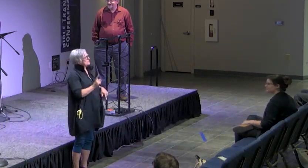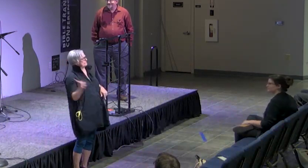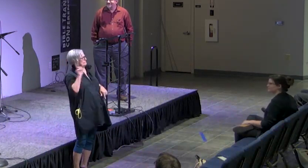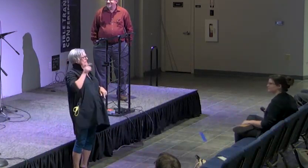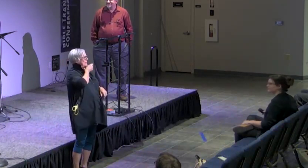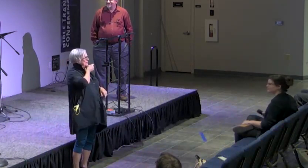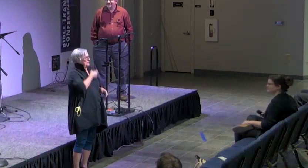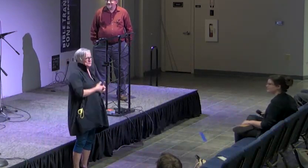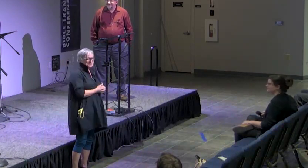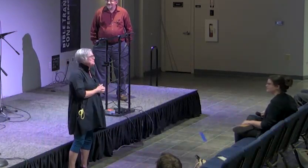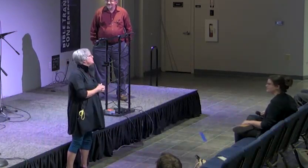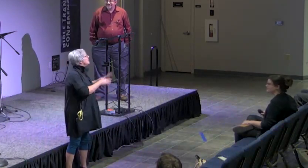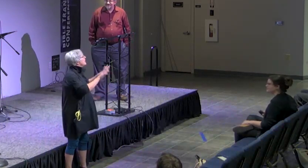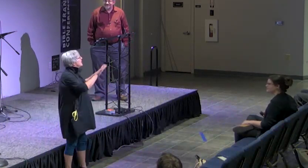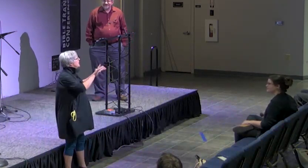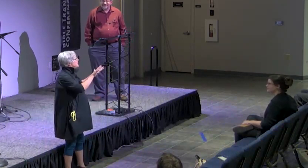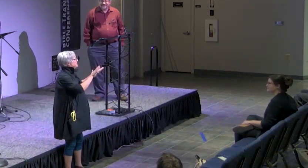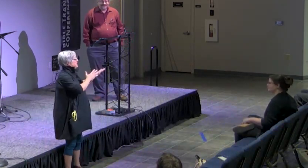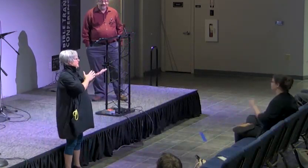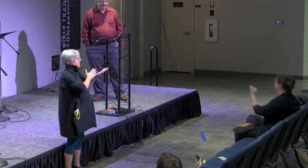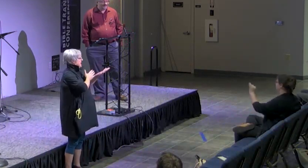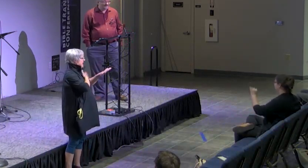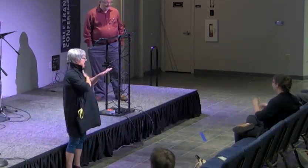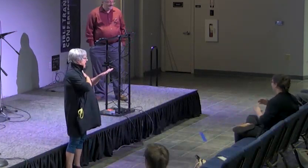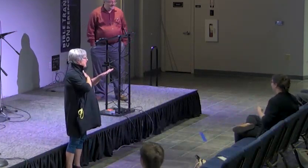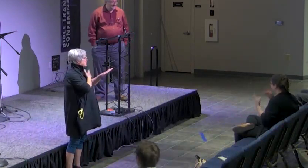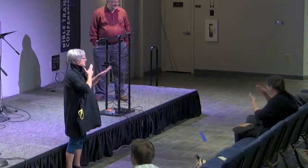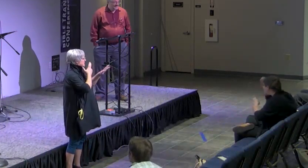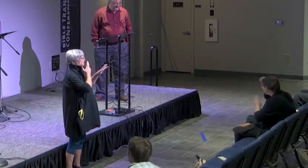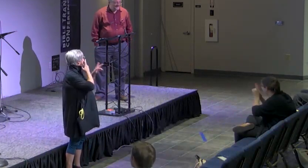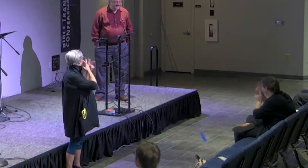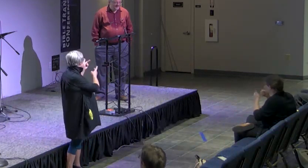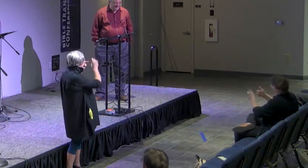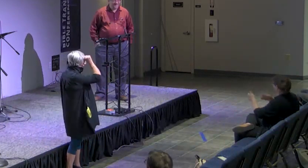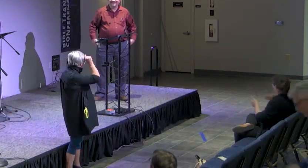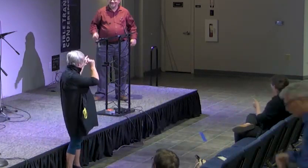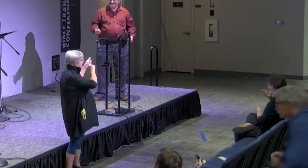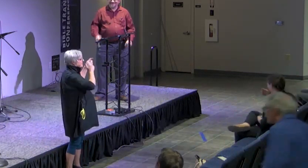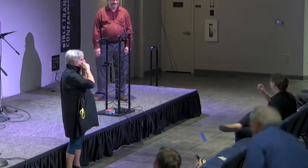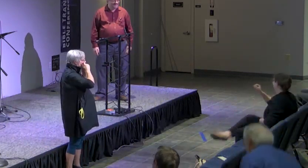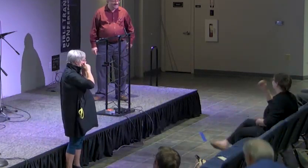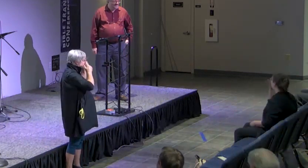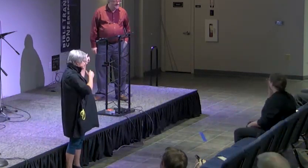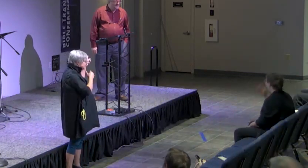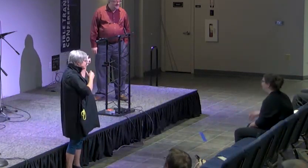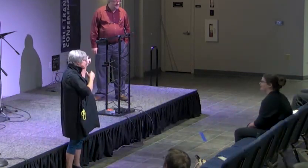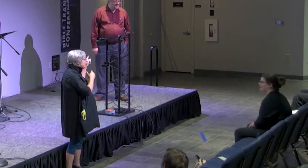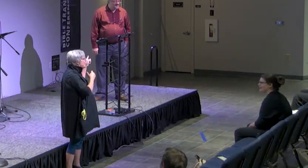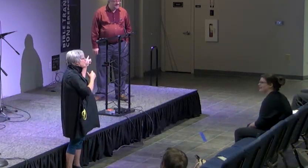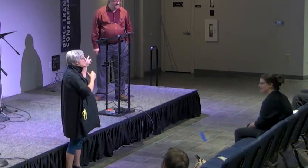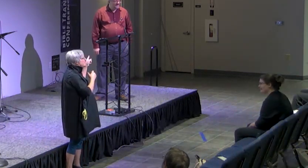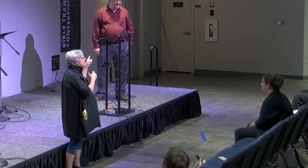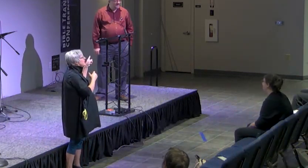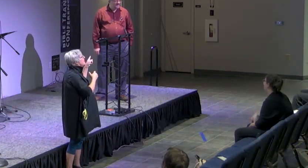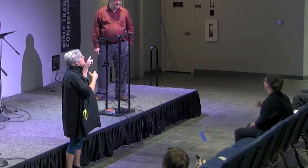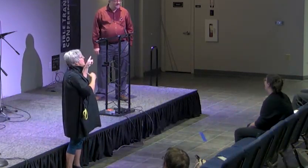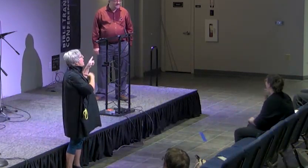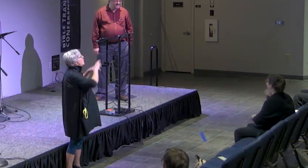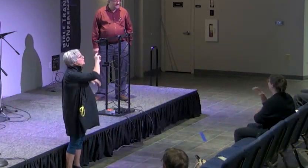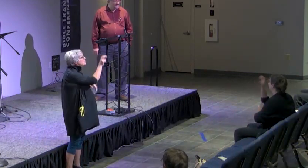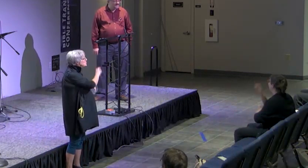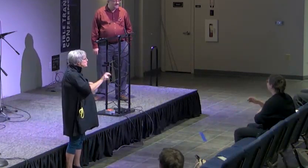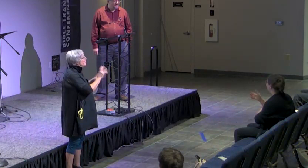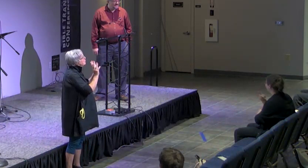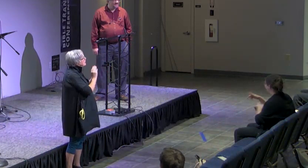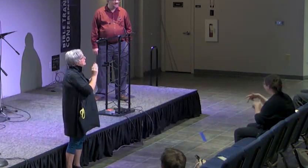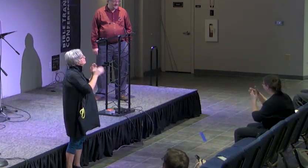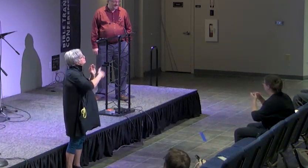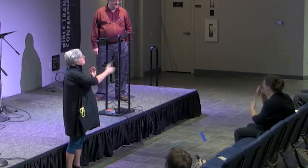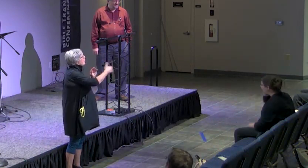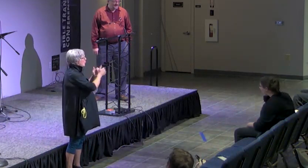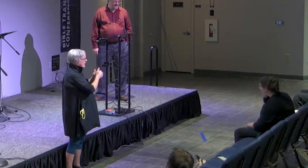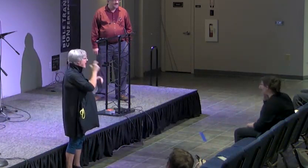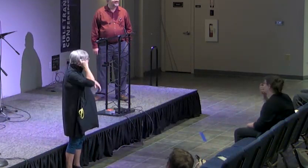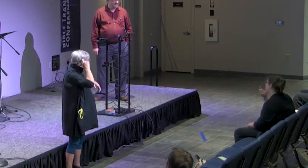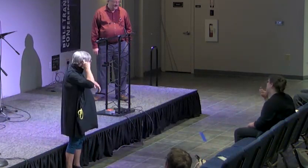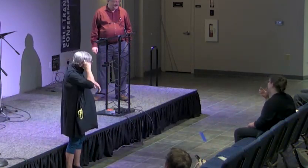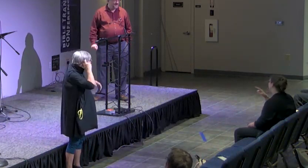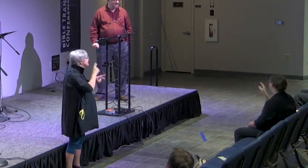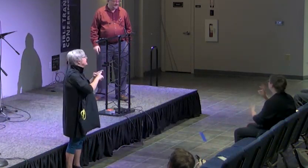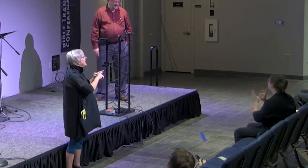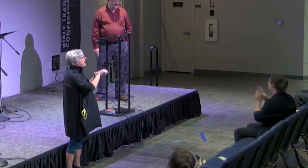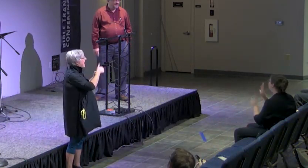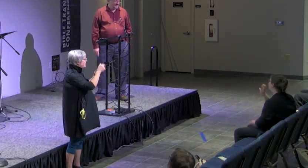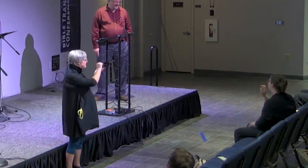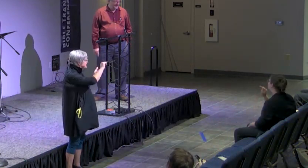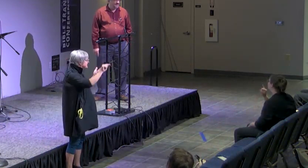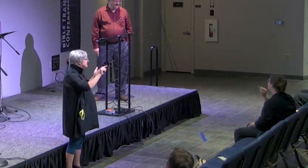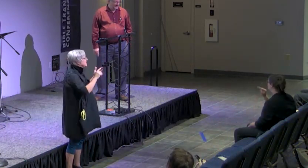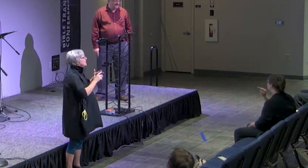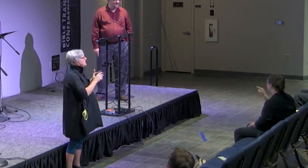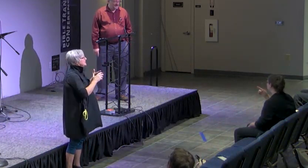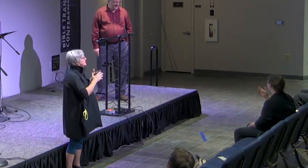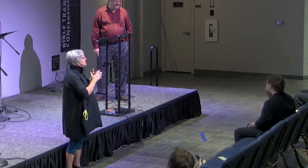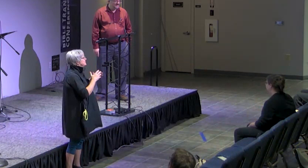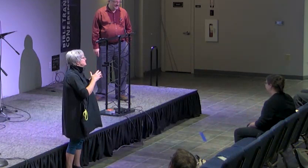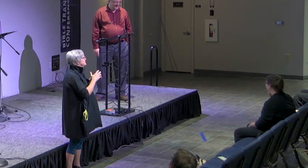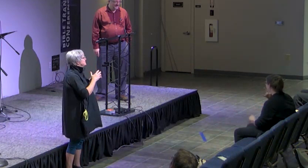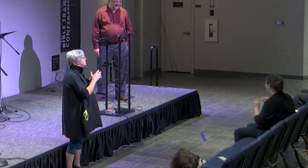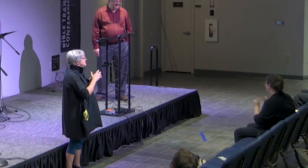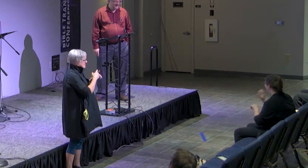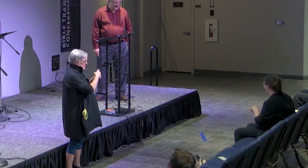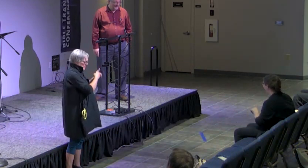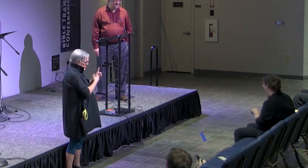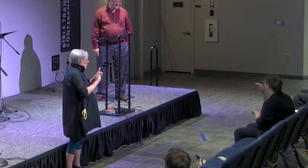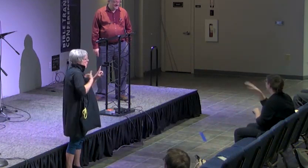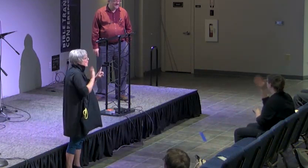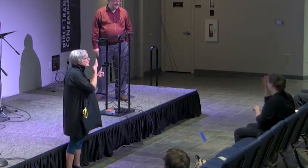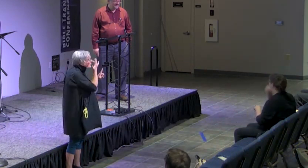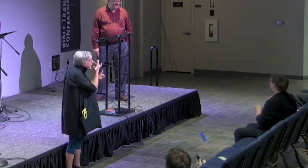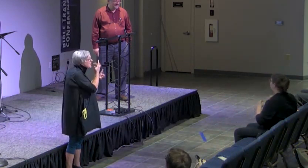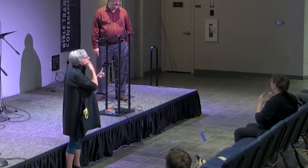So, happy to cease to face to face. Because I have a Zoom call with him, with Aden and, some months ago because we are starting certain language.